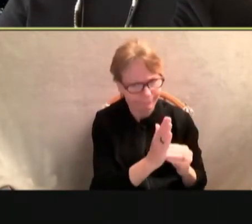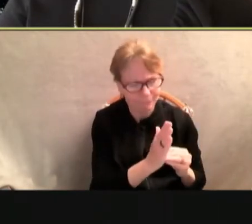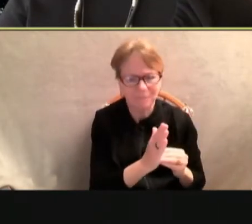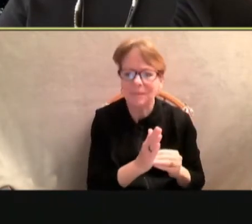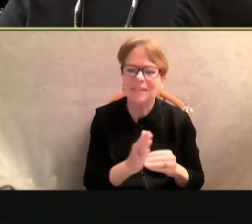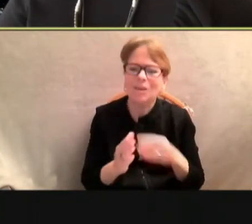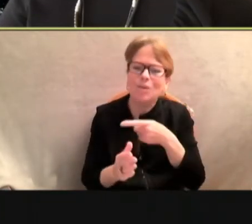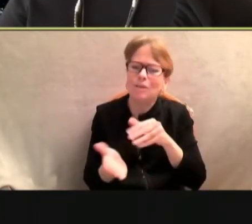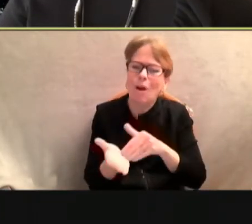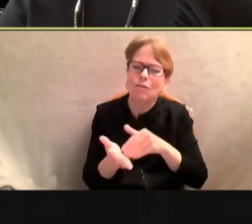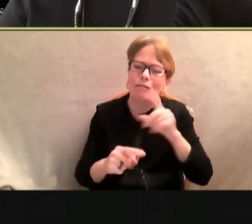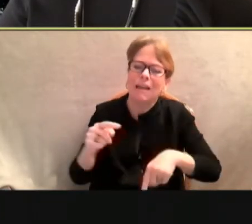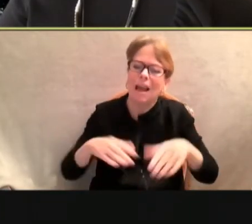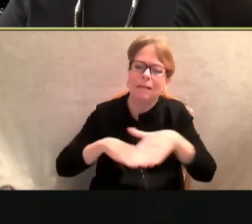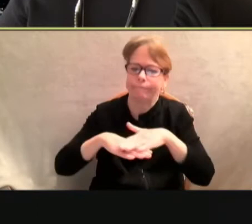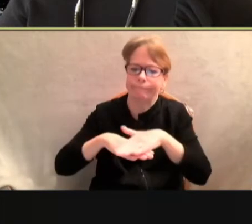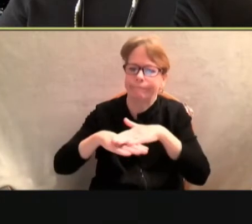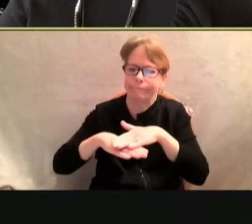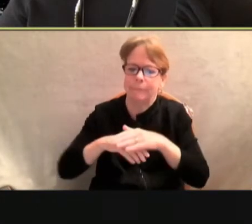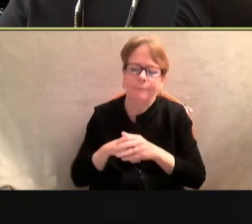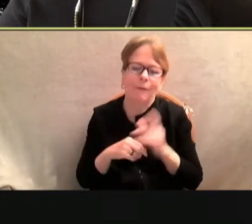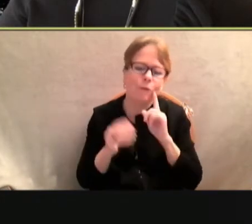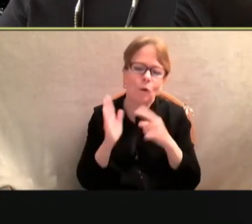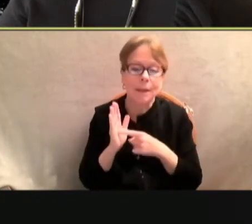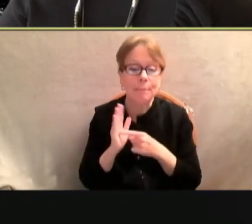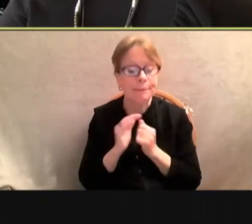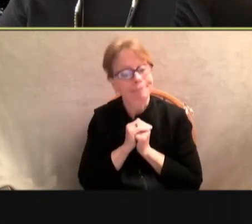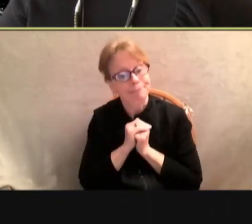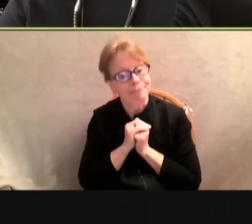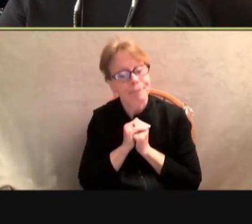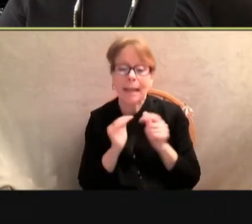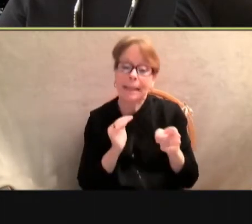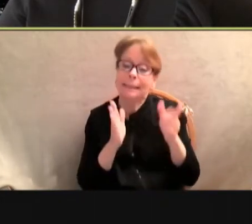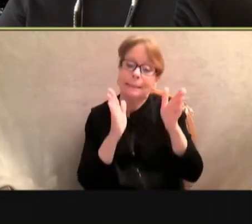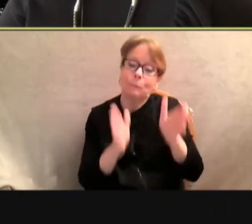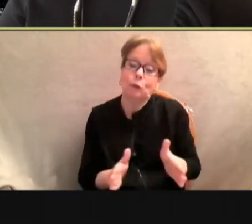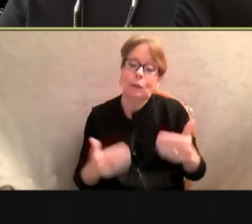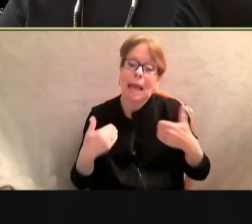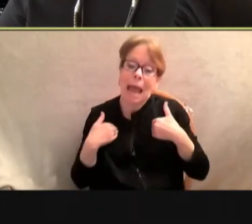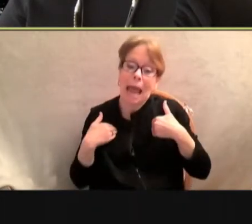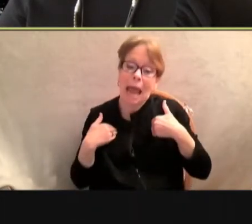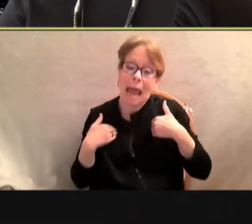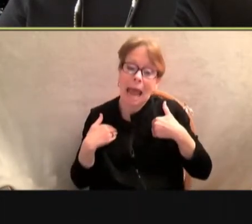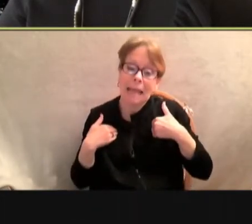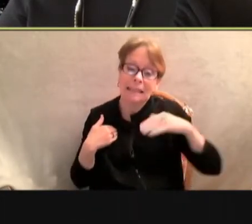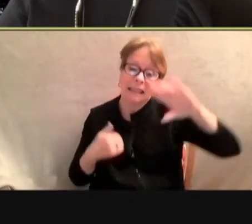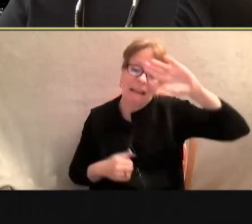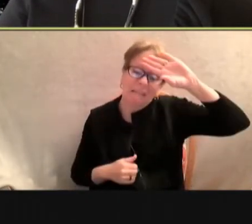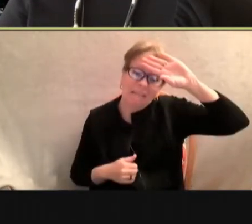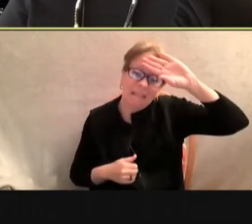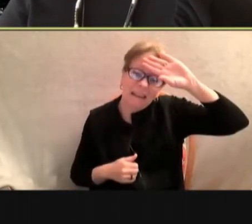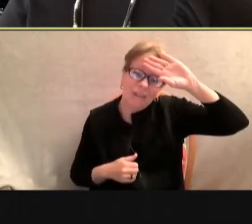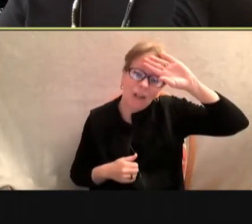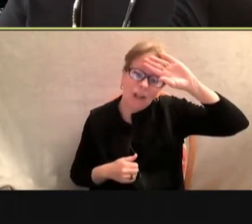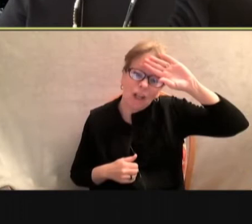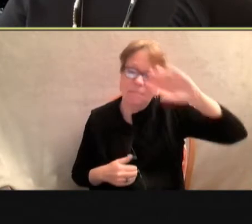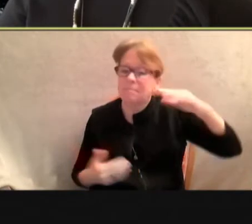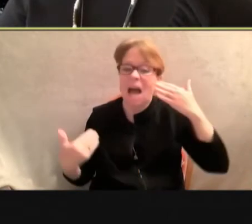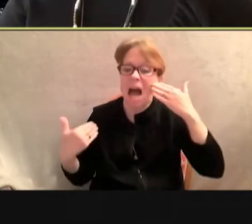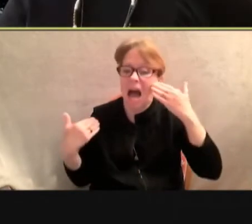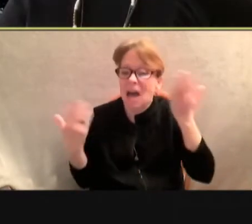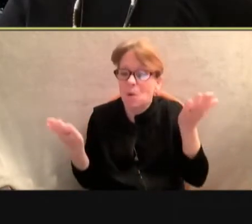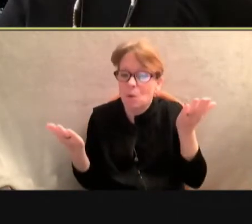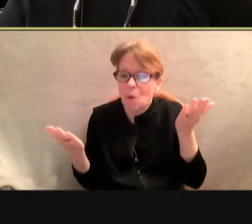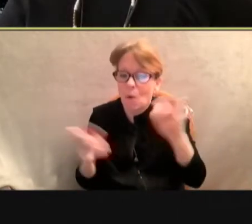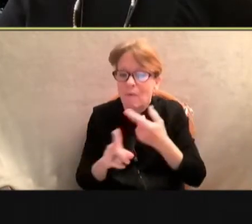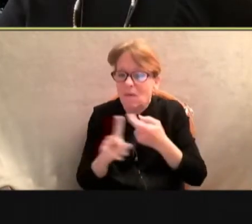this person was diagnosed with fever of unknown origin and they should receive accommodations.